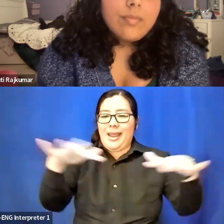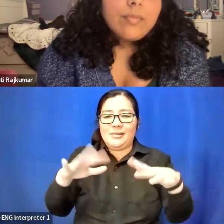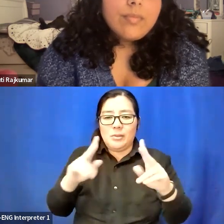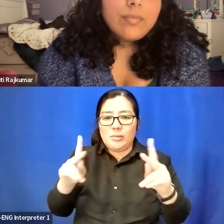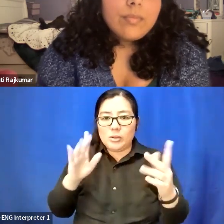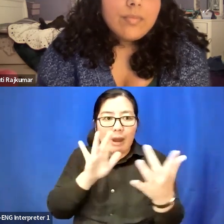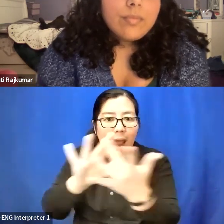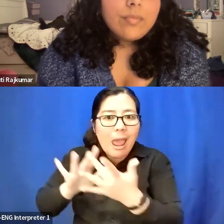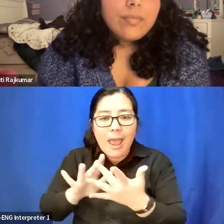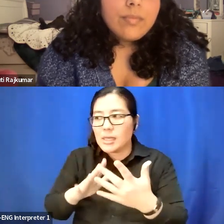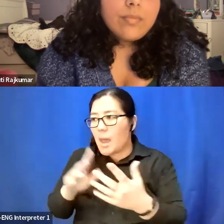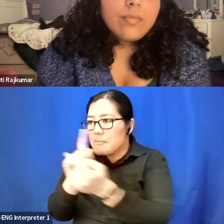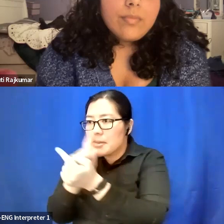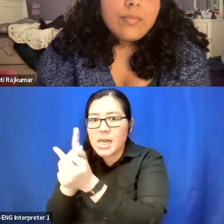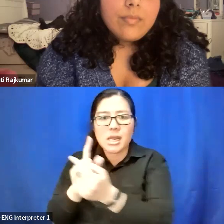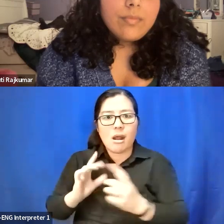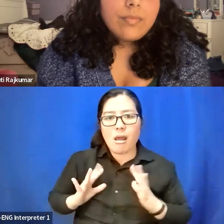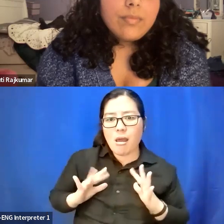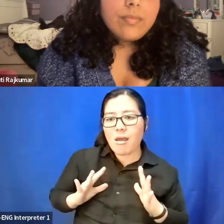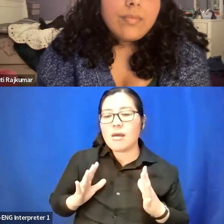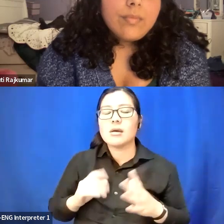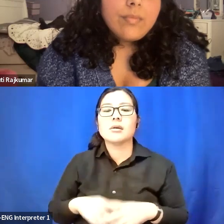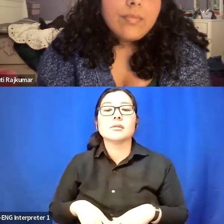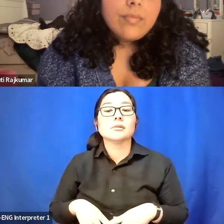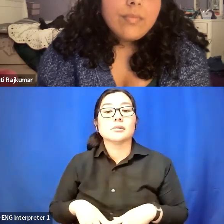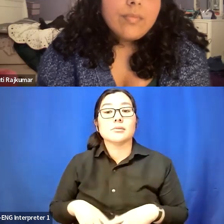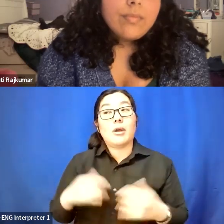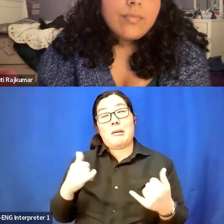each other. But like at the moment, I haven't really thought this through very